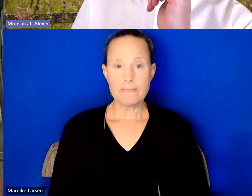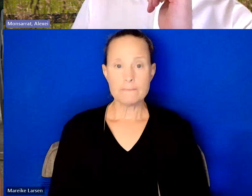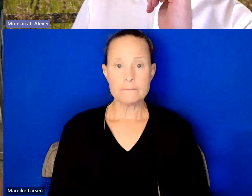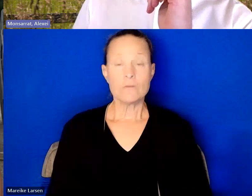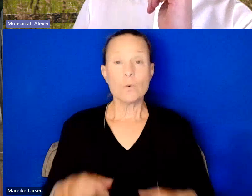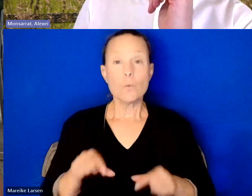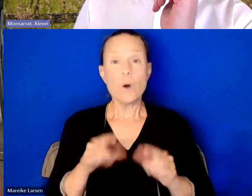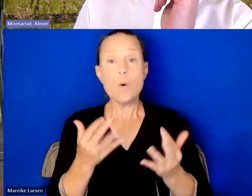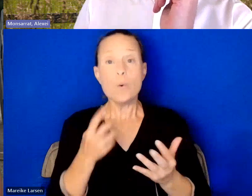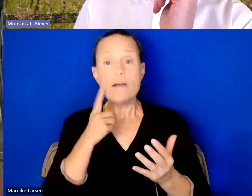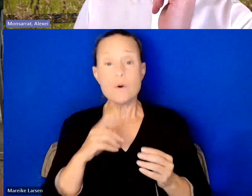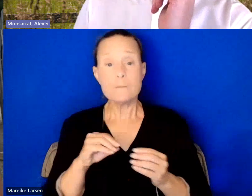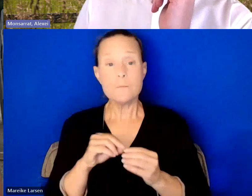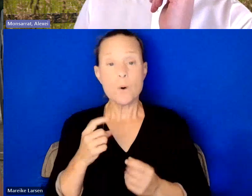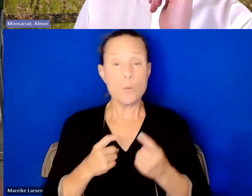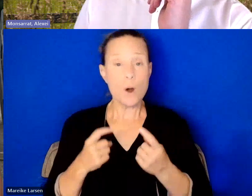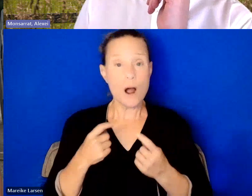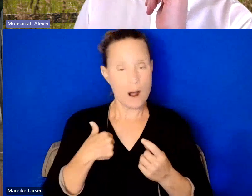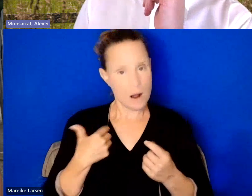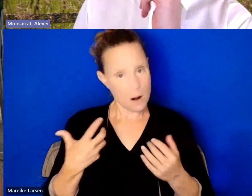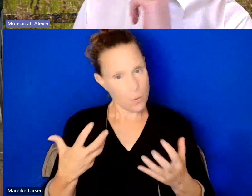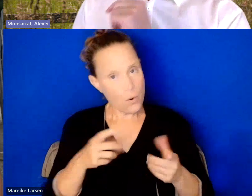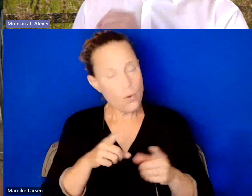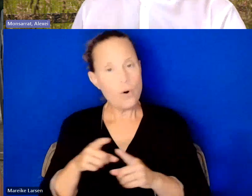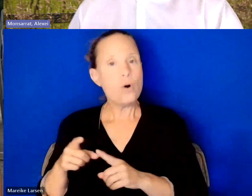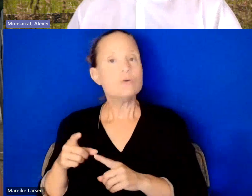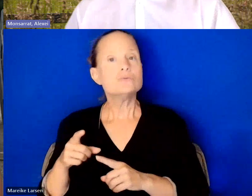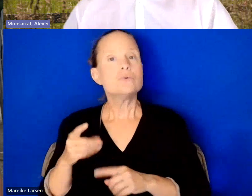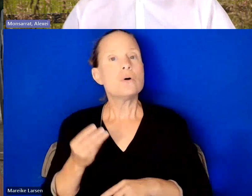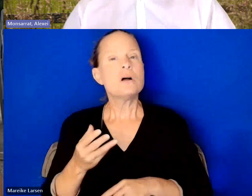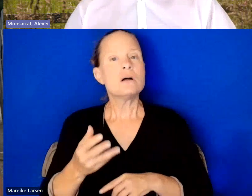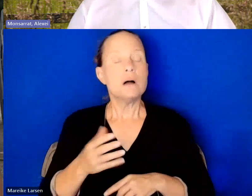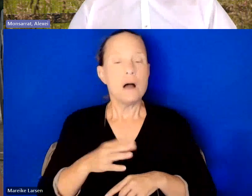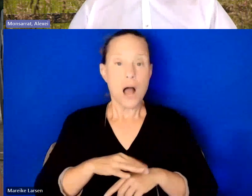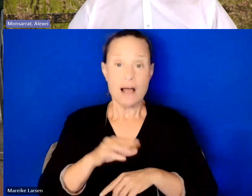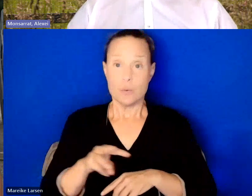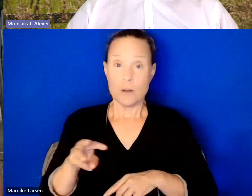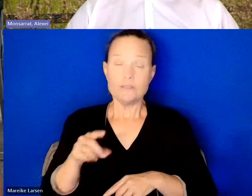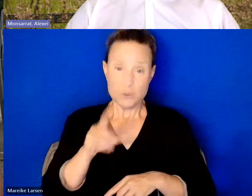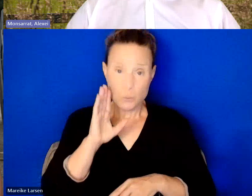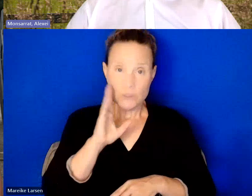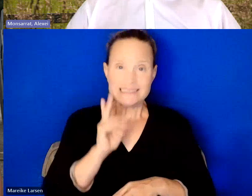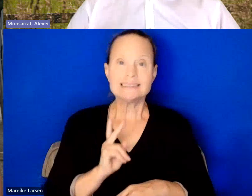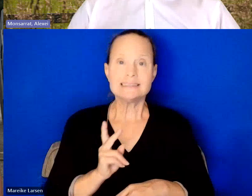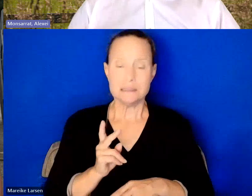While we wait for any additional questions, I do want to also note that on the website you will see.